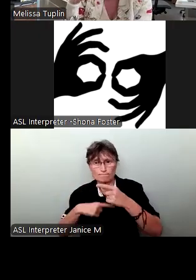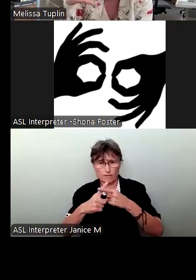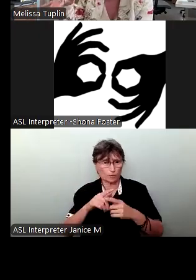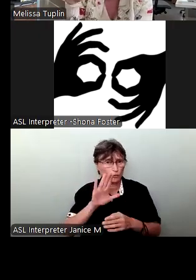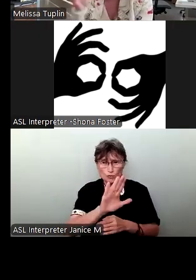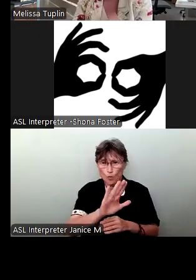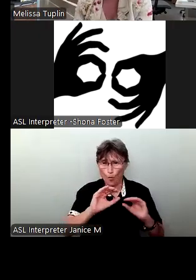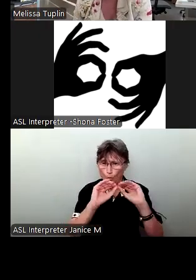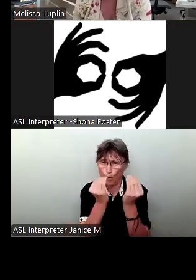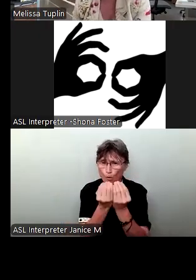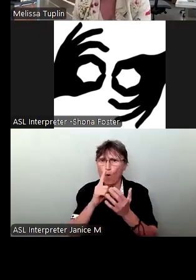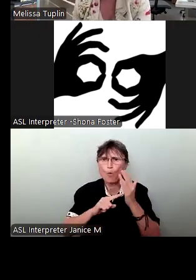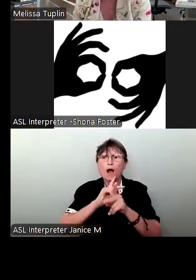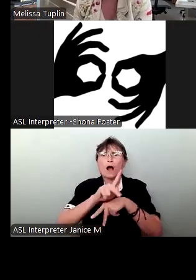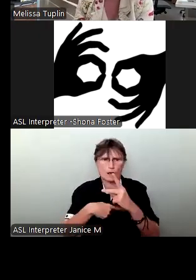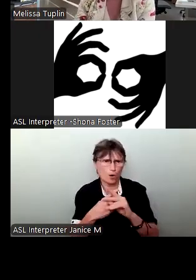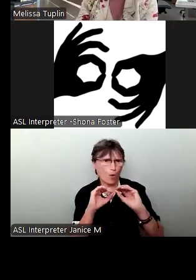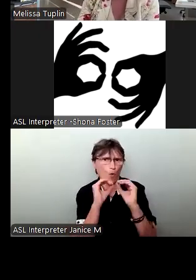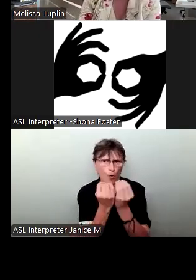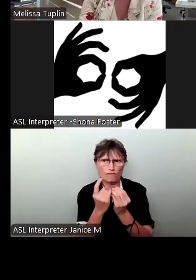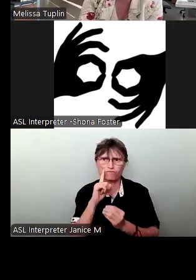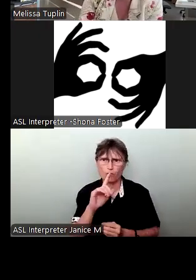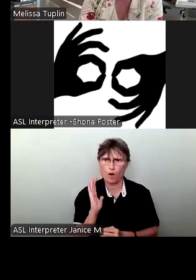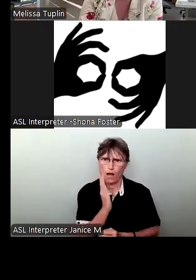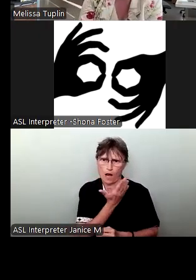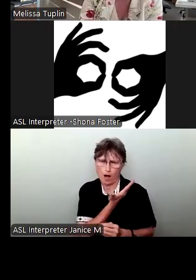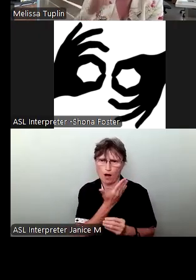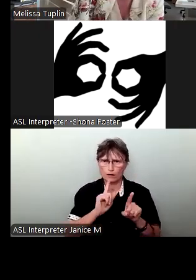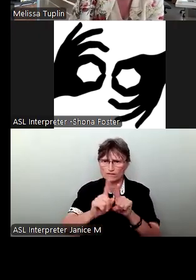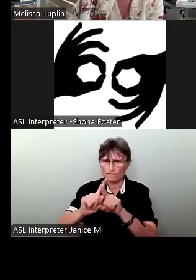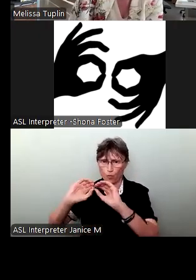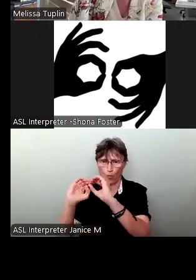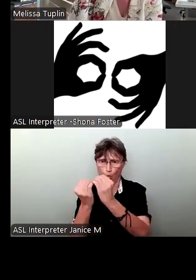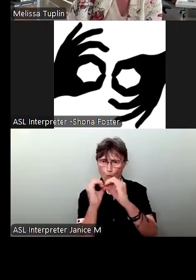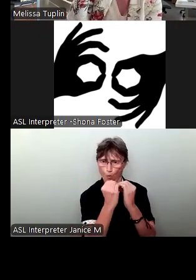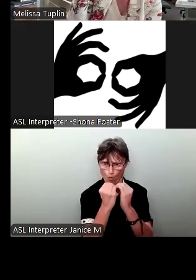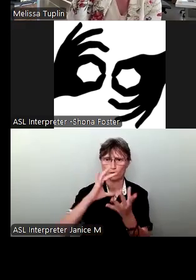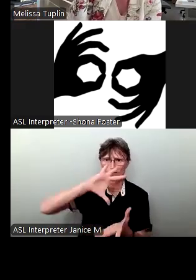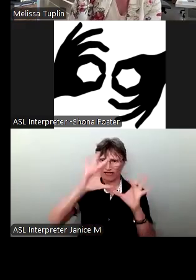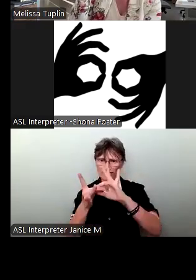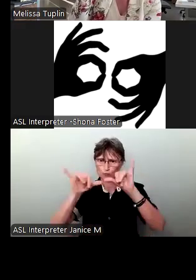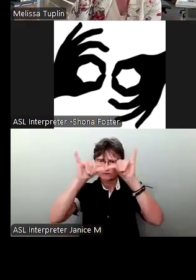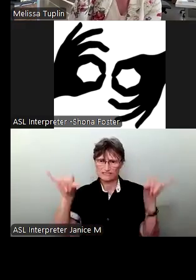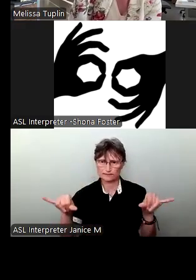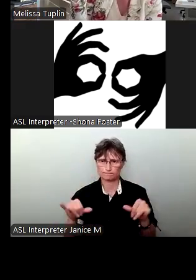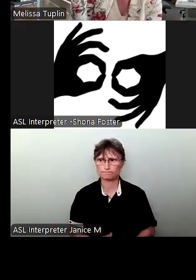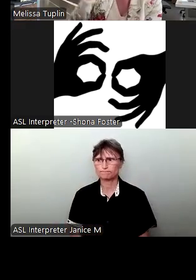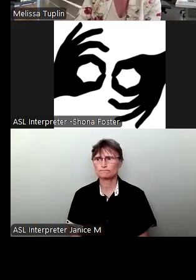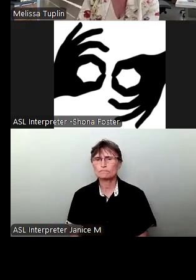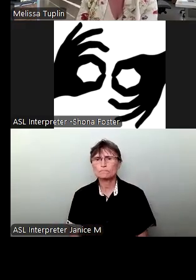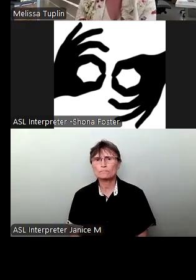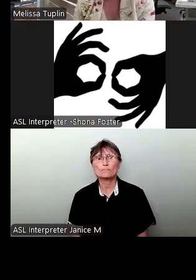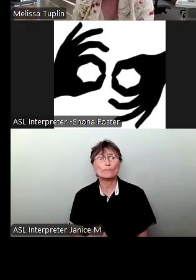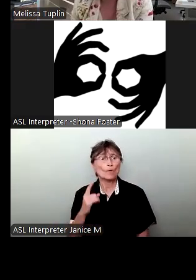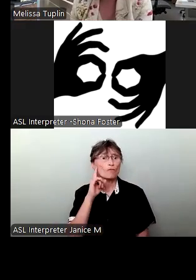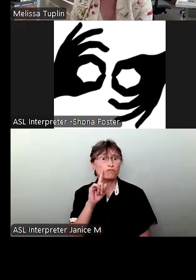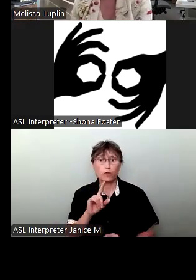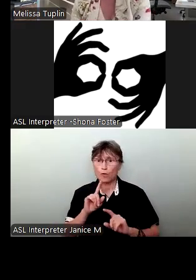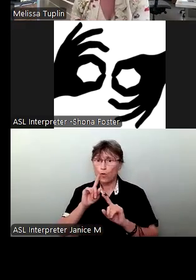kind of peer organizations in the ecosystem. For reporting, if you were successful, all